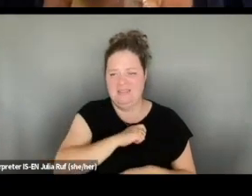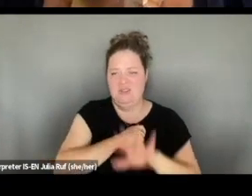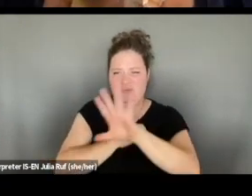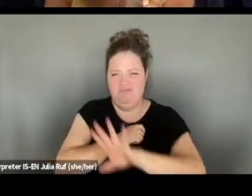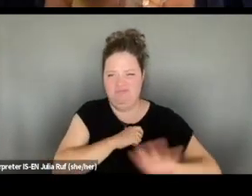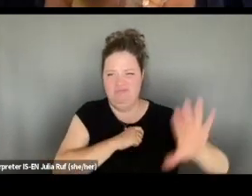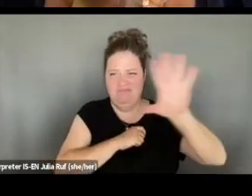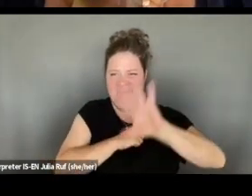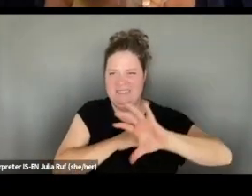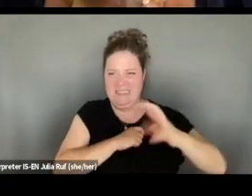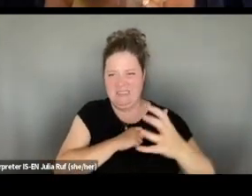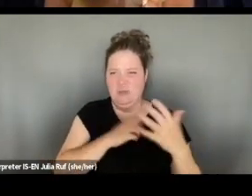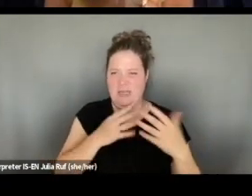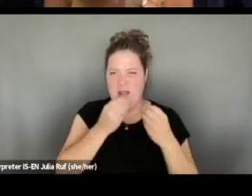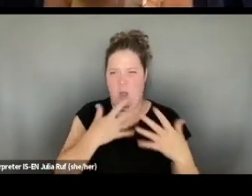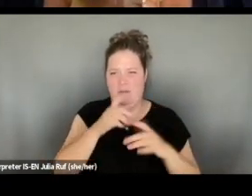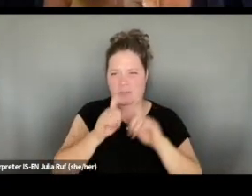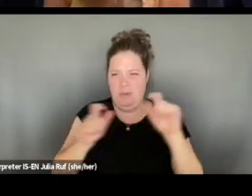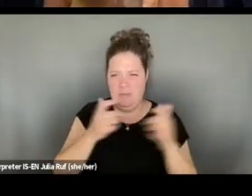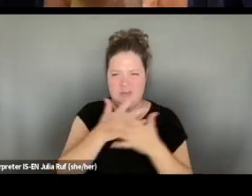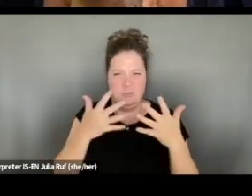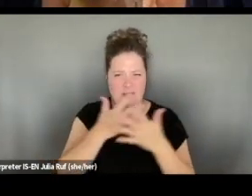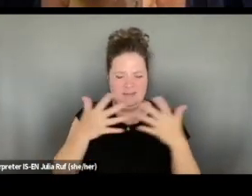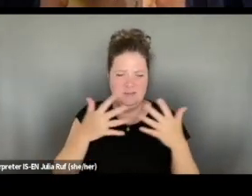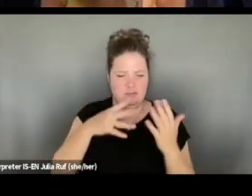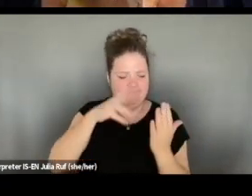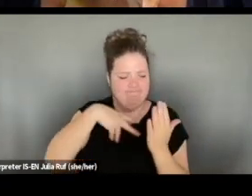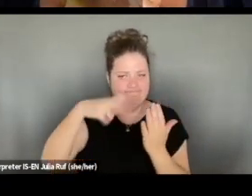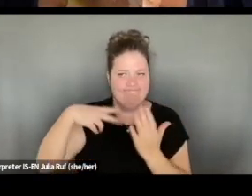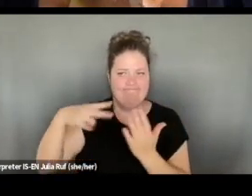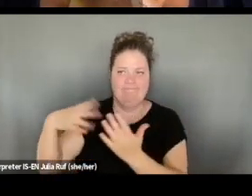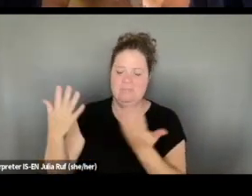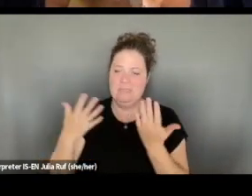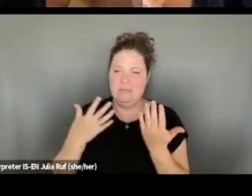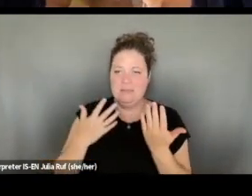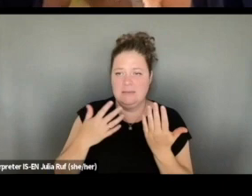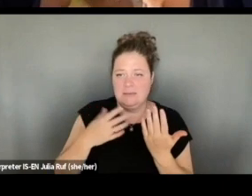But we haven't picked the regions yet. We are